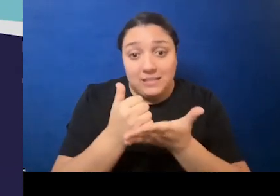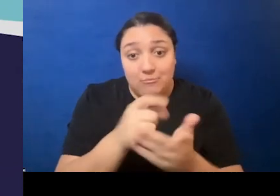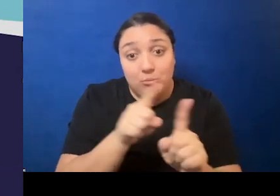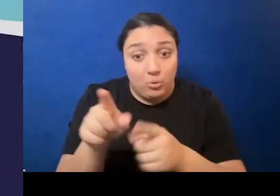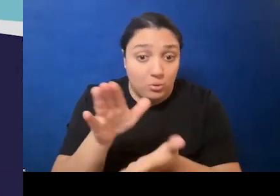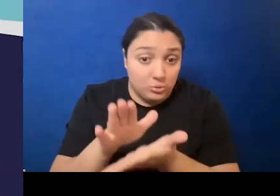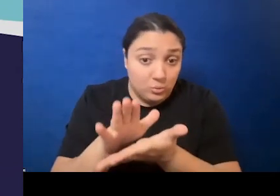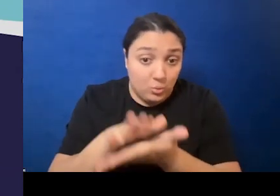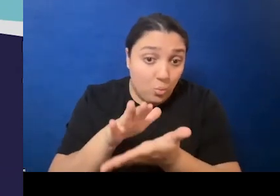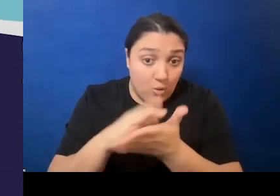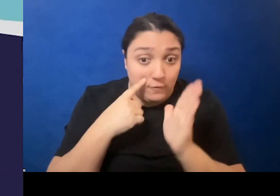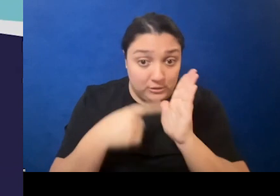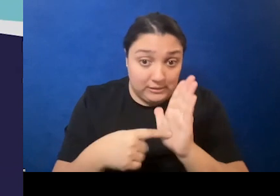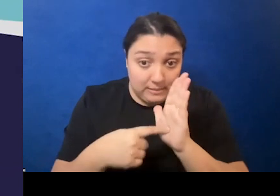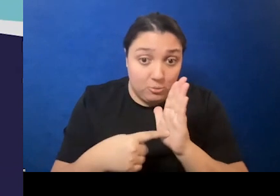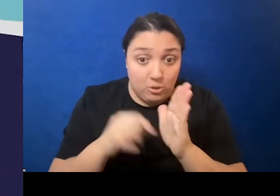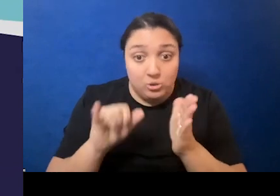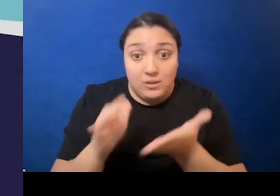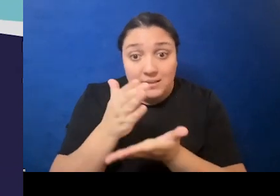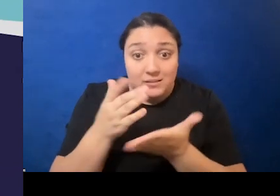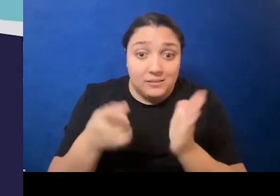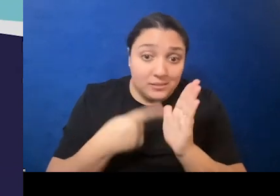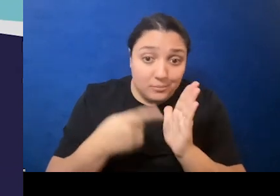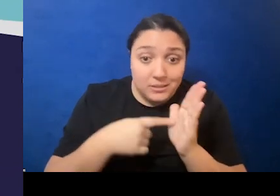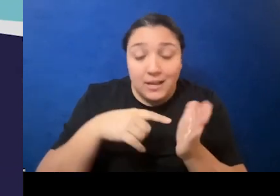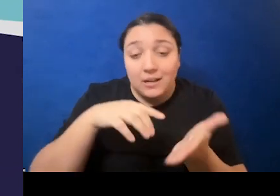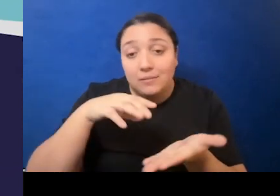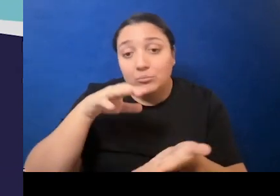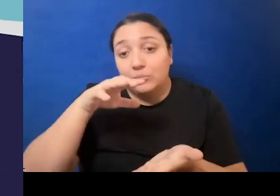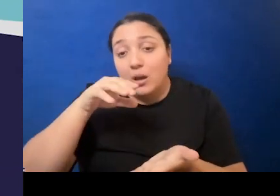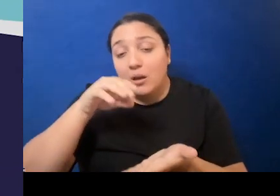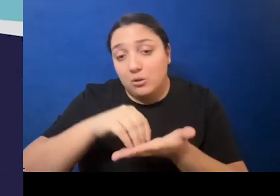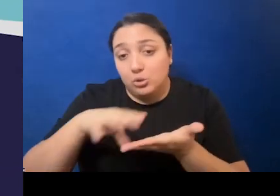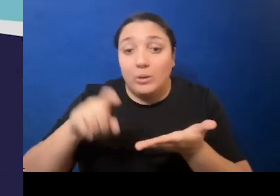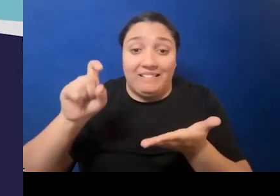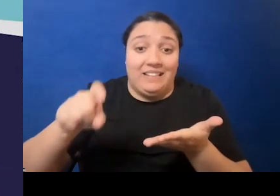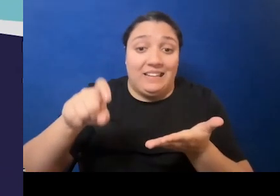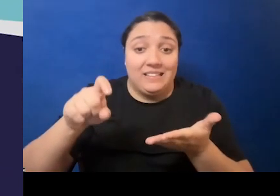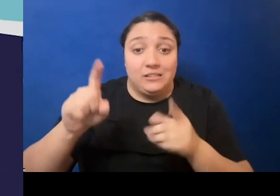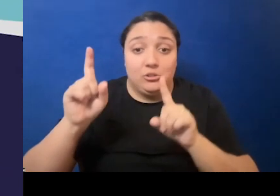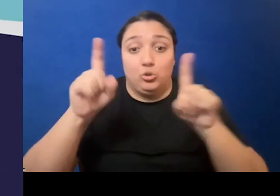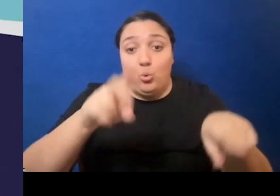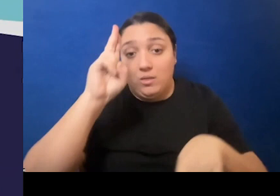THOSE ARE SOMETIMES THE STUDENT NEEDS HOSPITALIZATION.